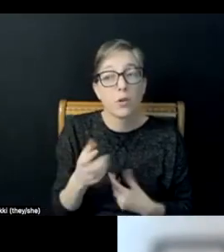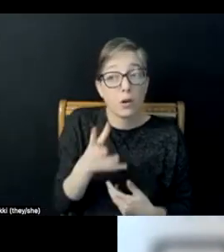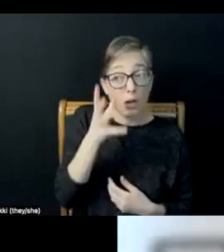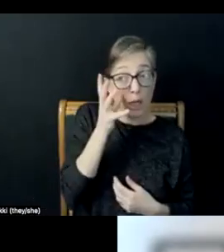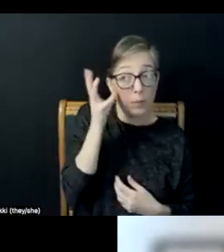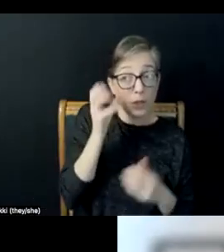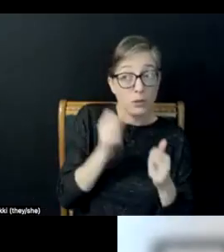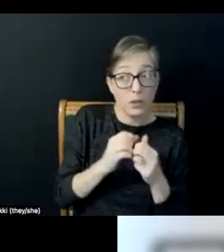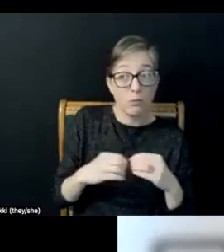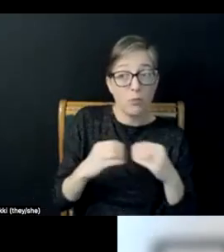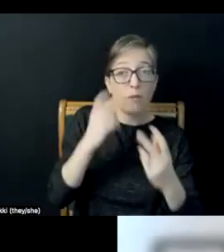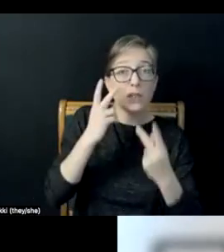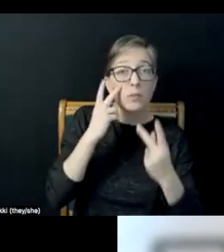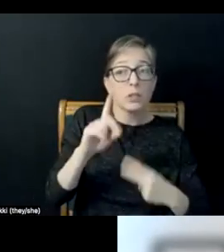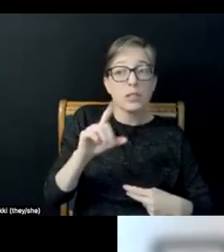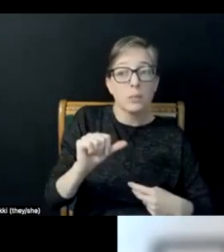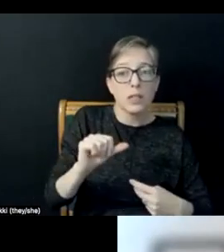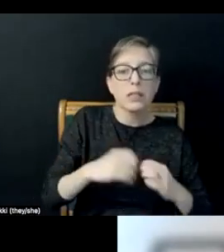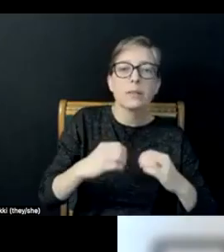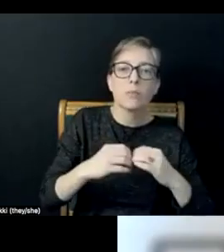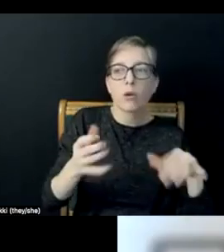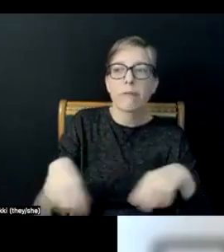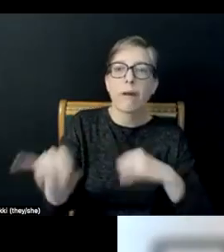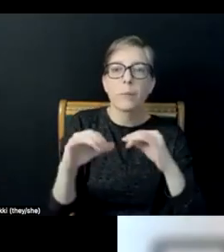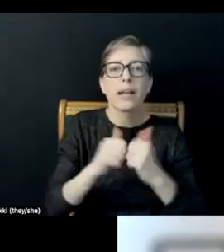how do we make those spaces more accessible as well?